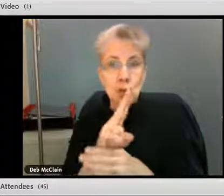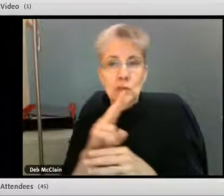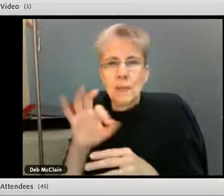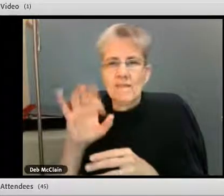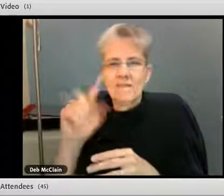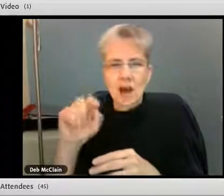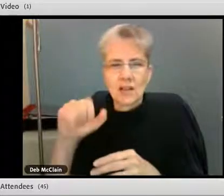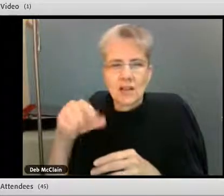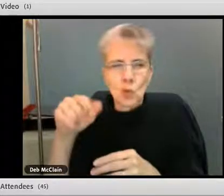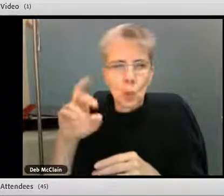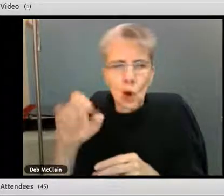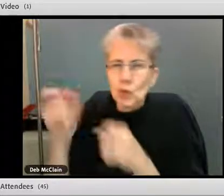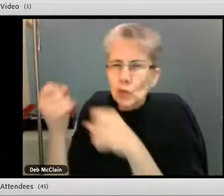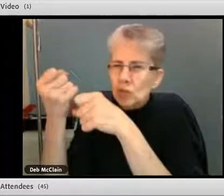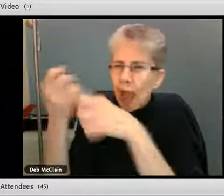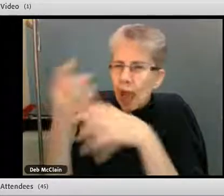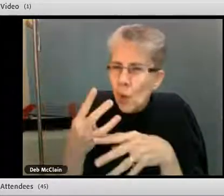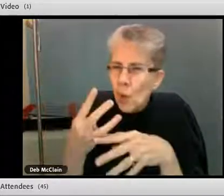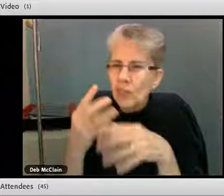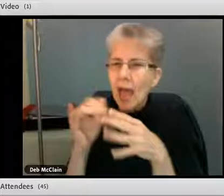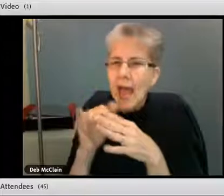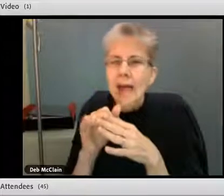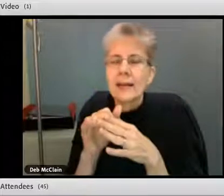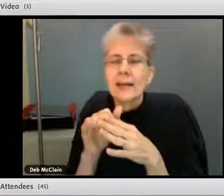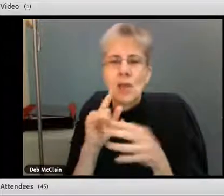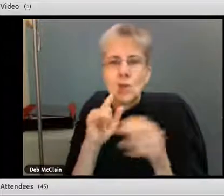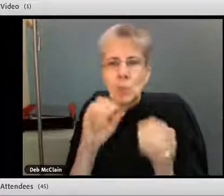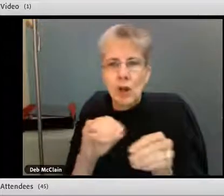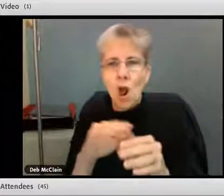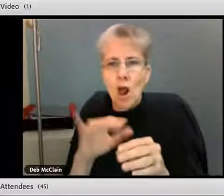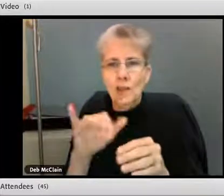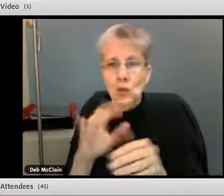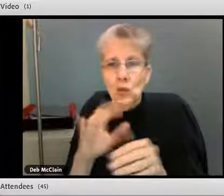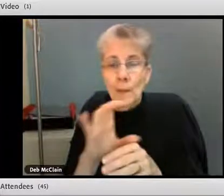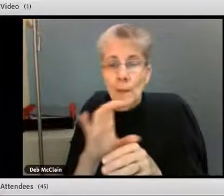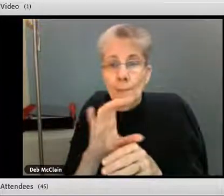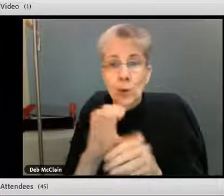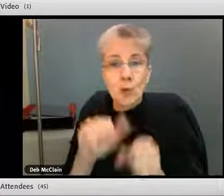you install the font on your computer, and you're able to just have a new font. That's a little bit different, maybe,